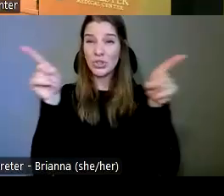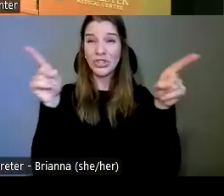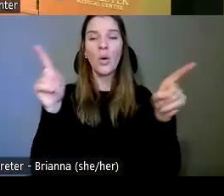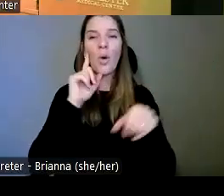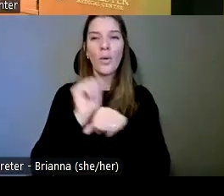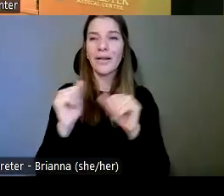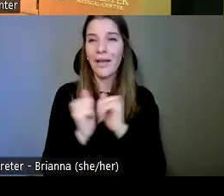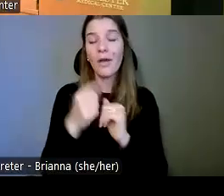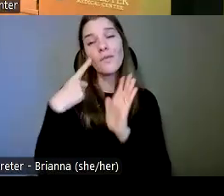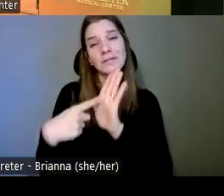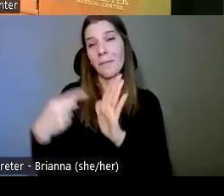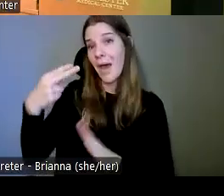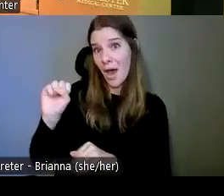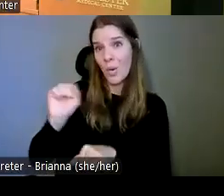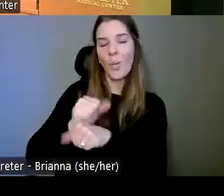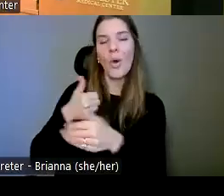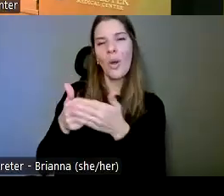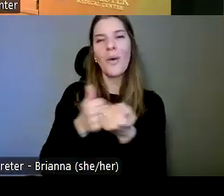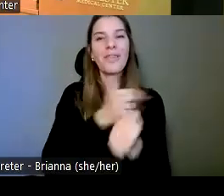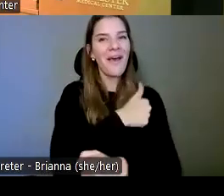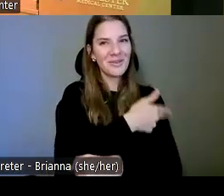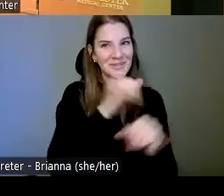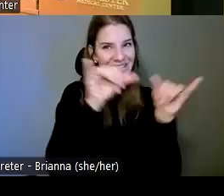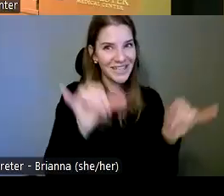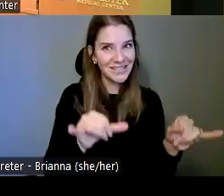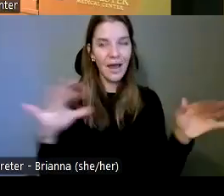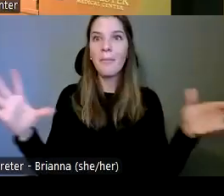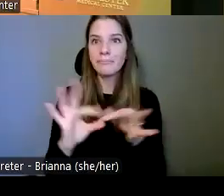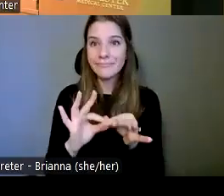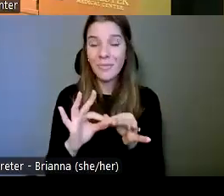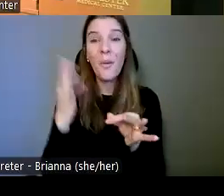is working really closely with our hospital system in ways because of these bridges that